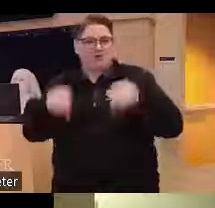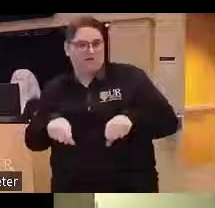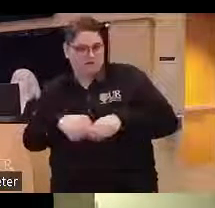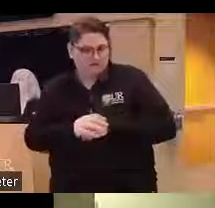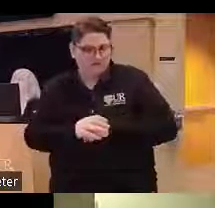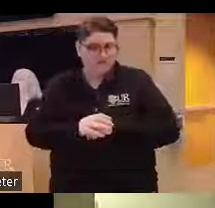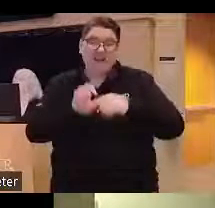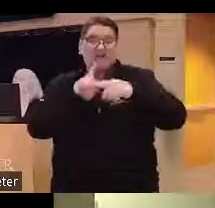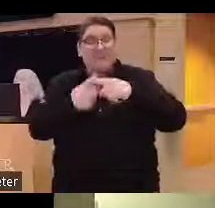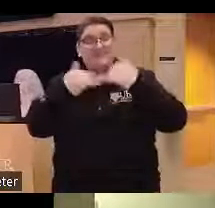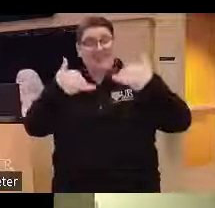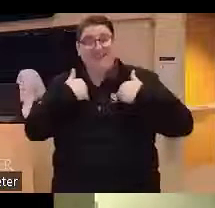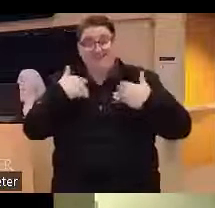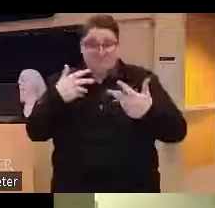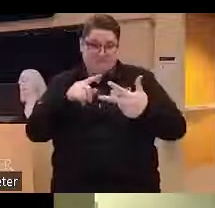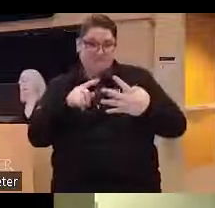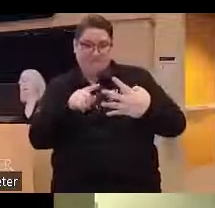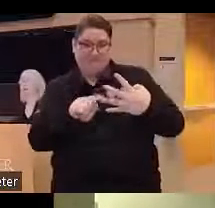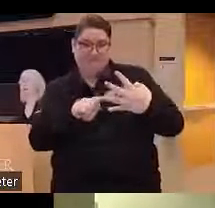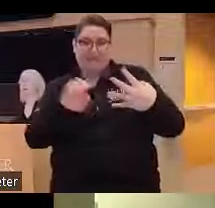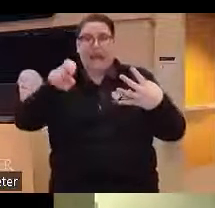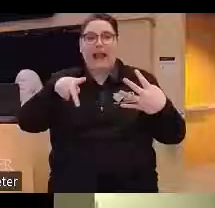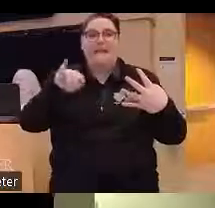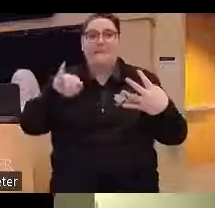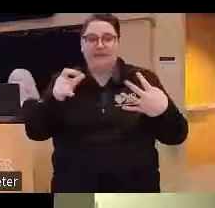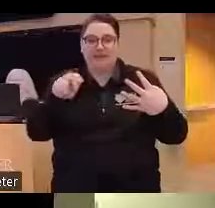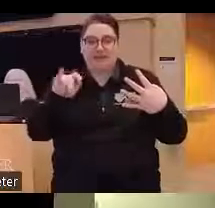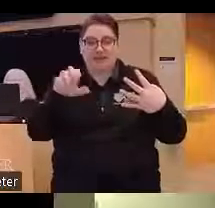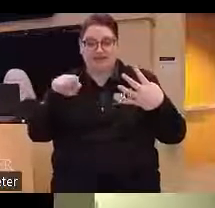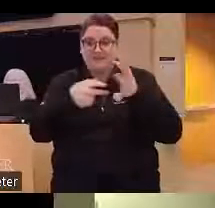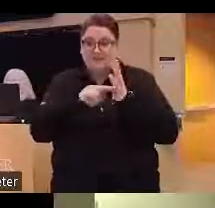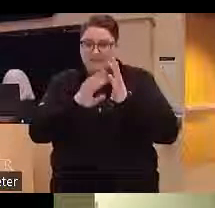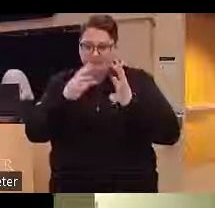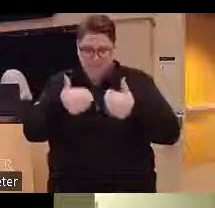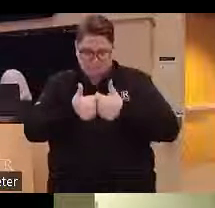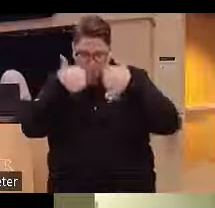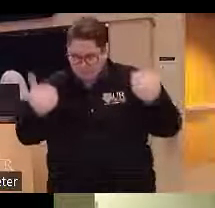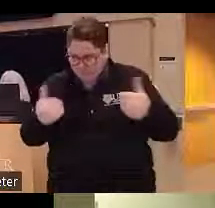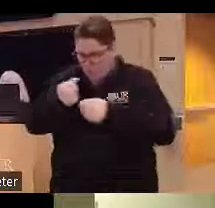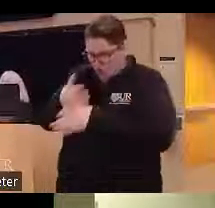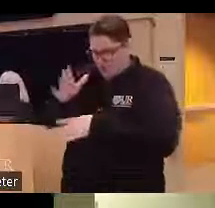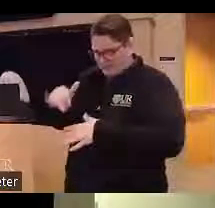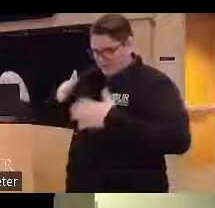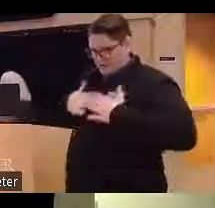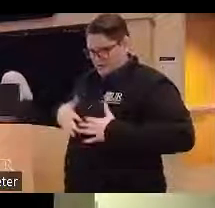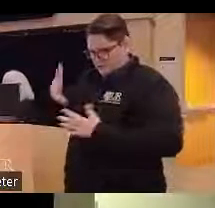also epigenetics so we don't separate out nature and nurture but we know in fact that pivotal